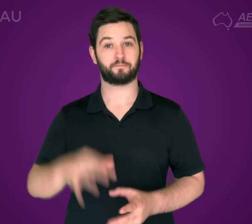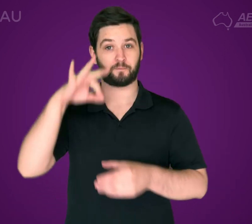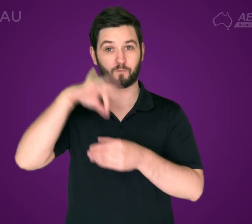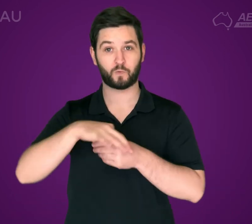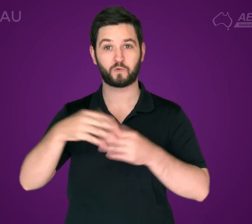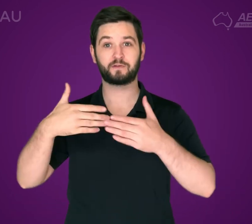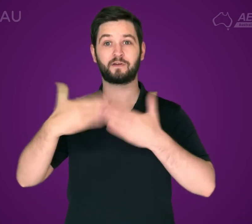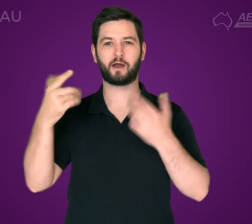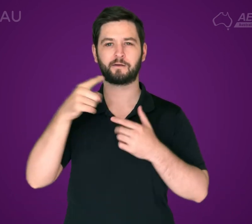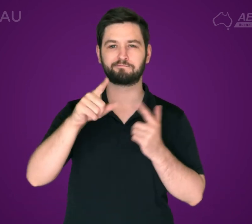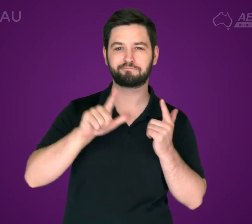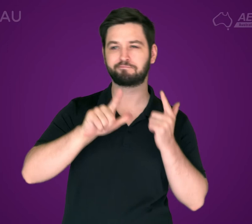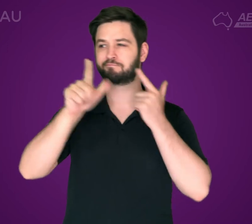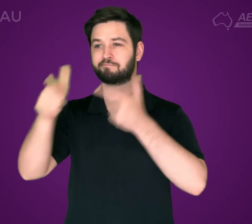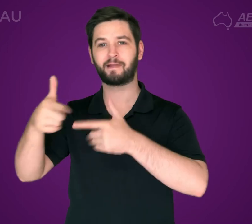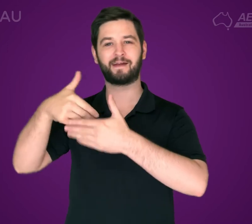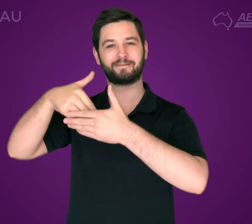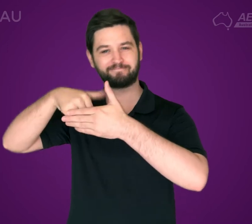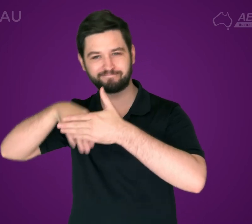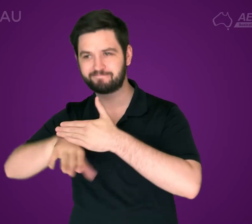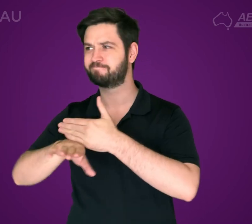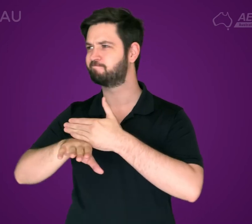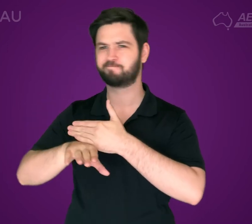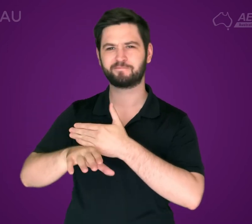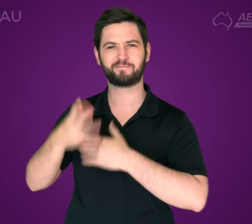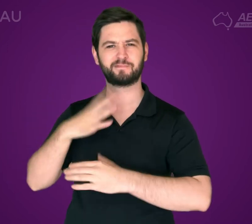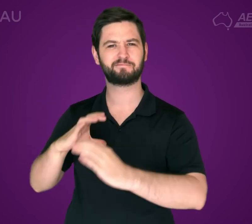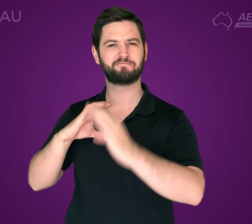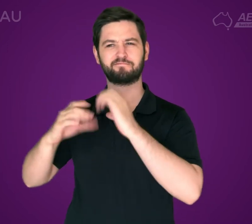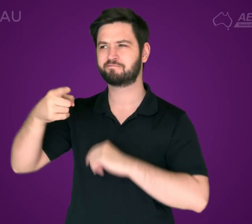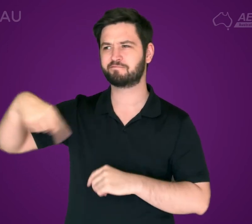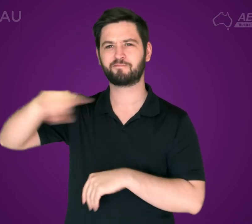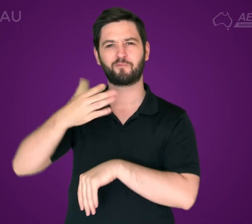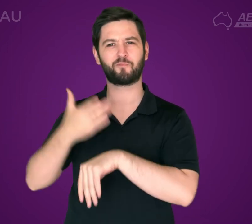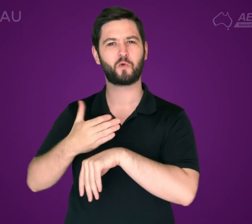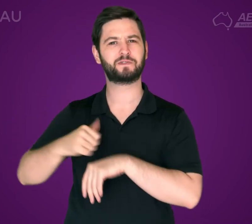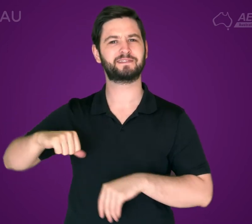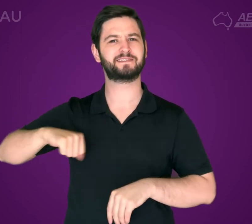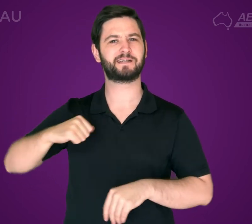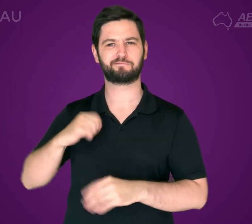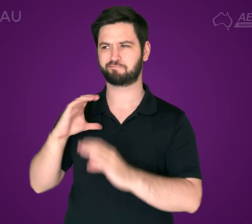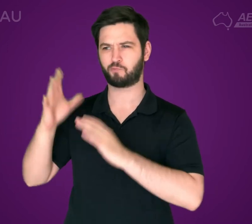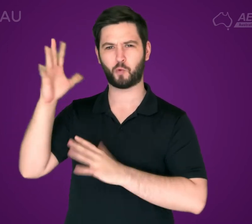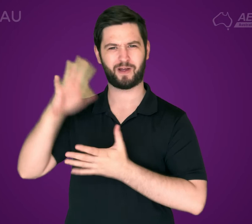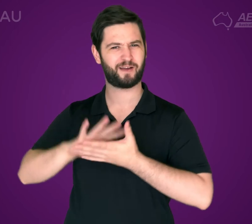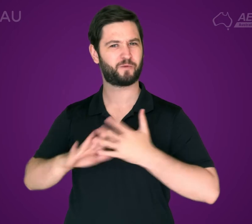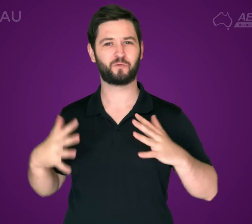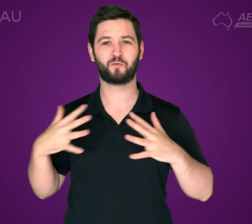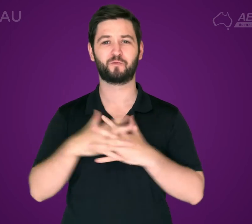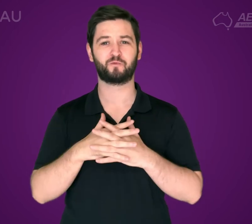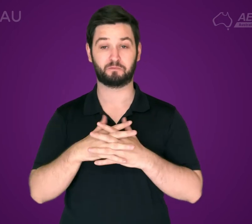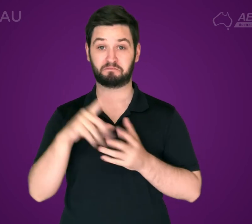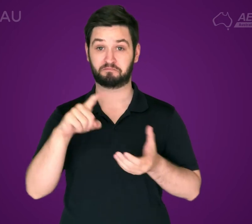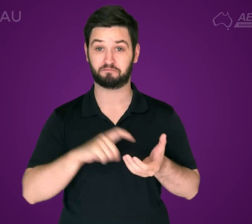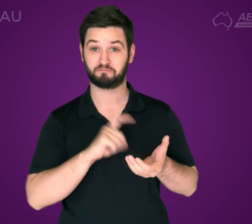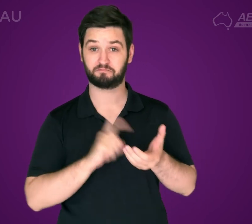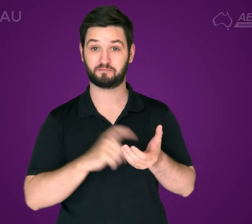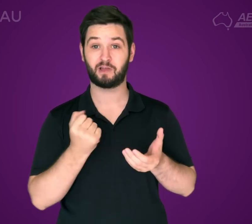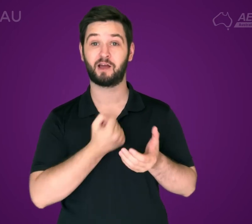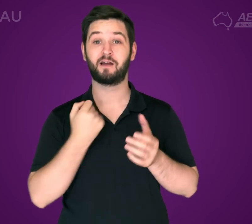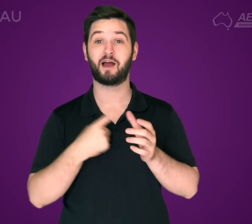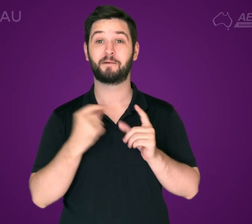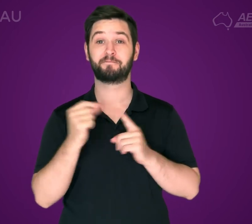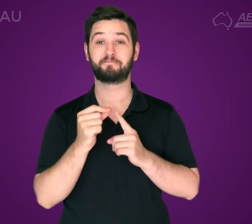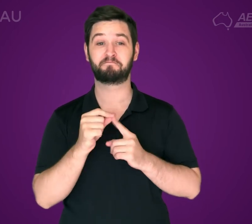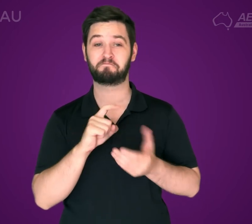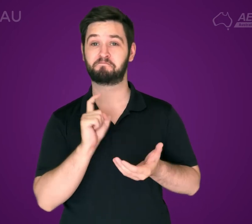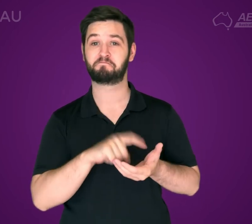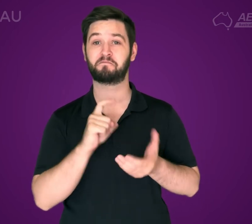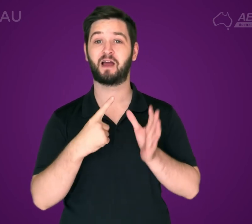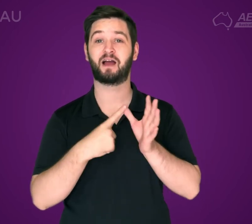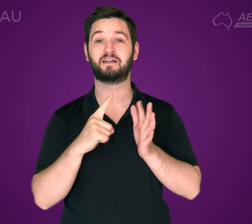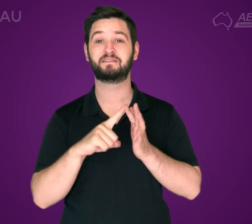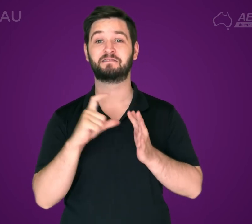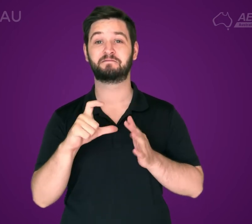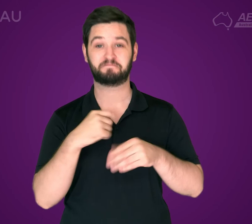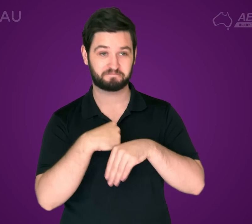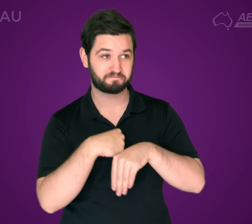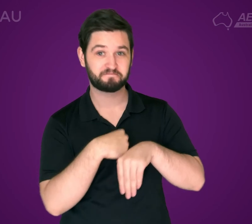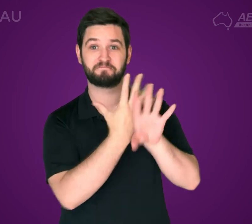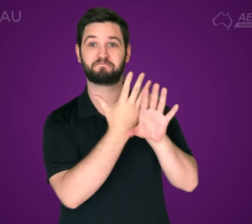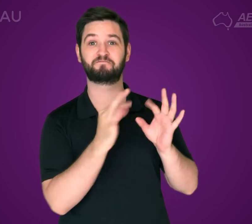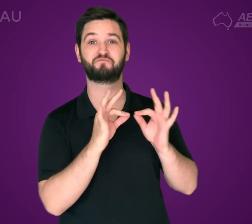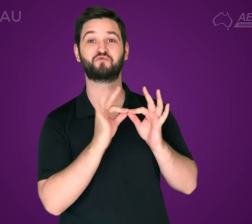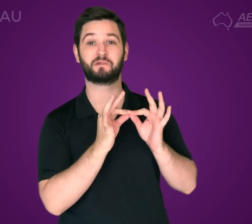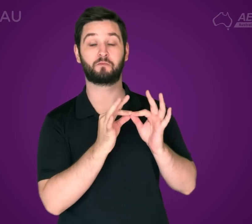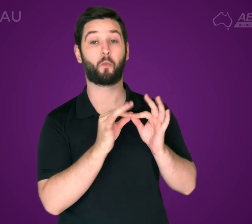At the voting booth, you can get access to Auslan by using the AEC button in the Convo AU app,